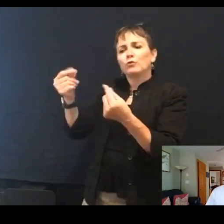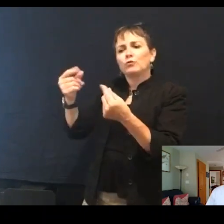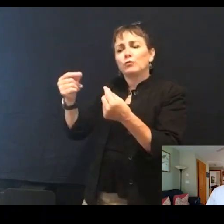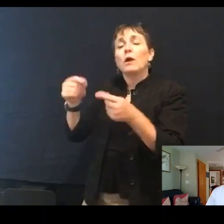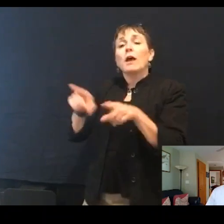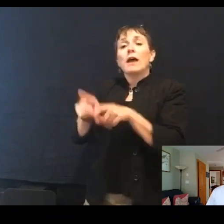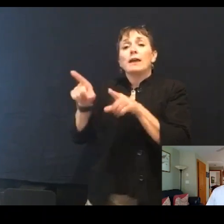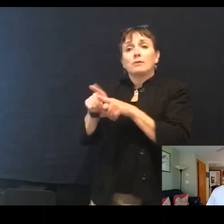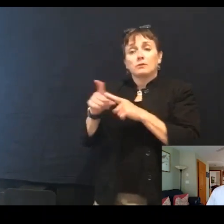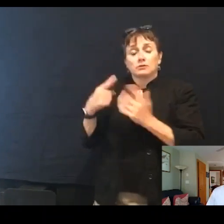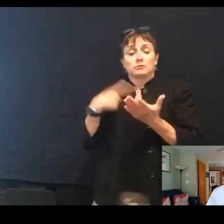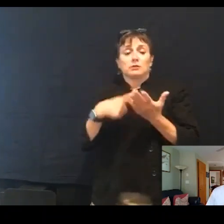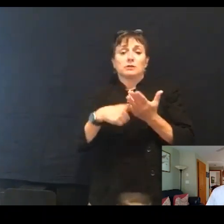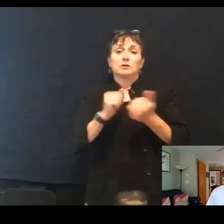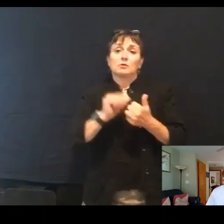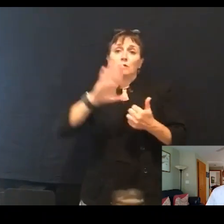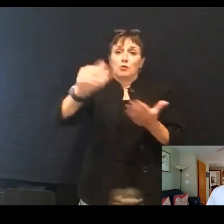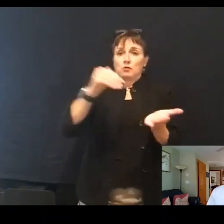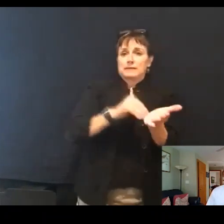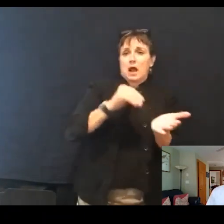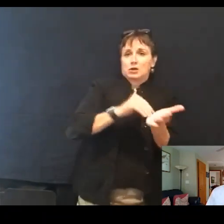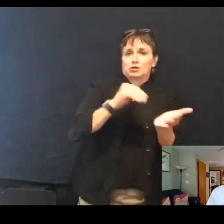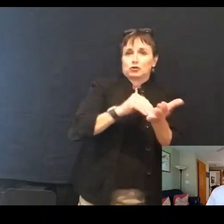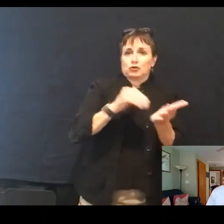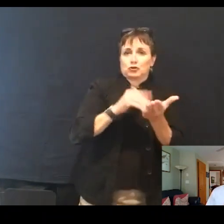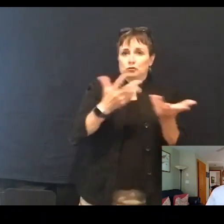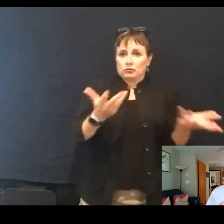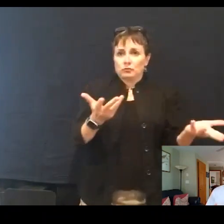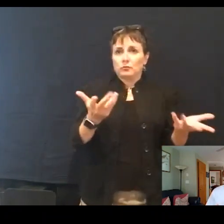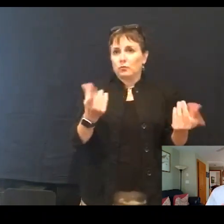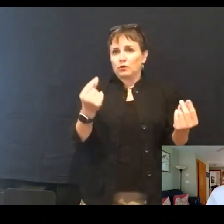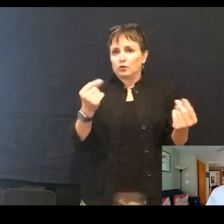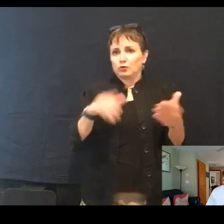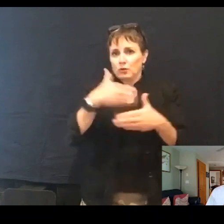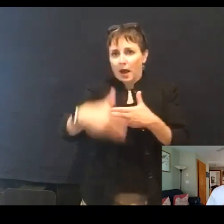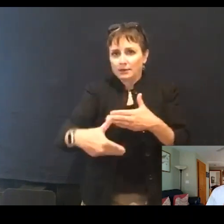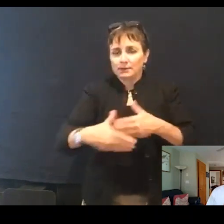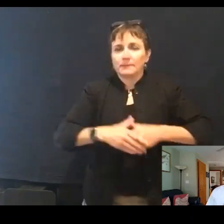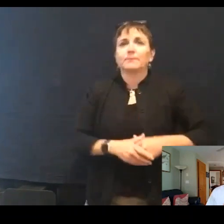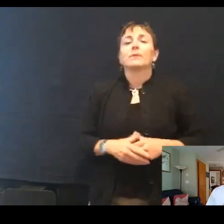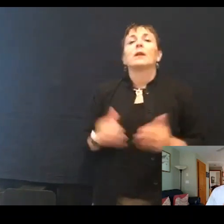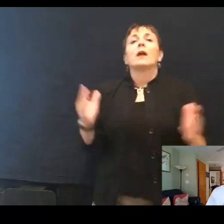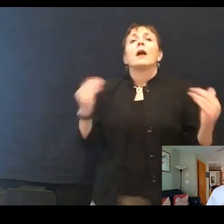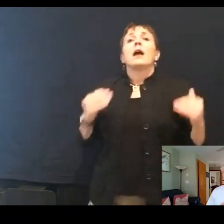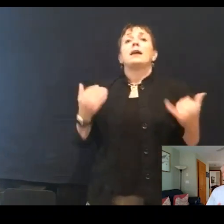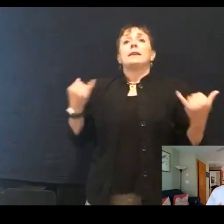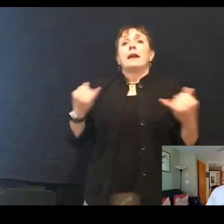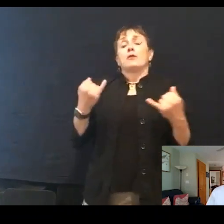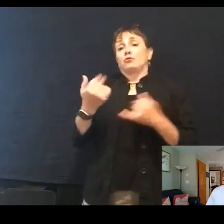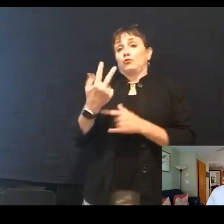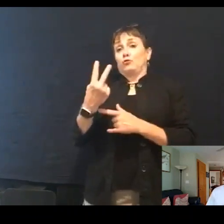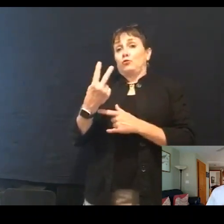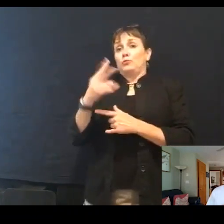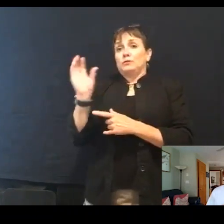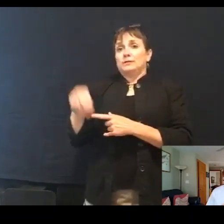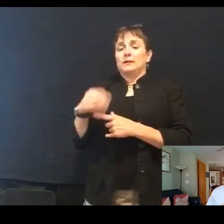about what they would suggest they do with this result in hand. And finally, 2% of the people who came in